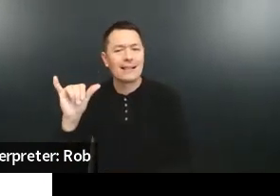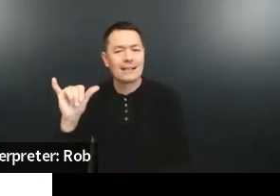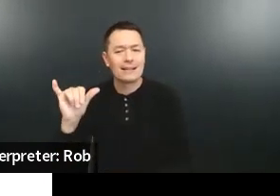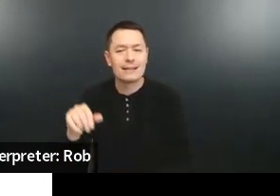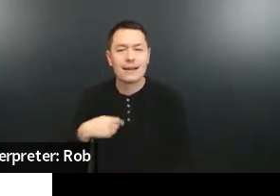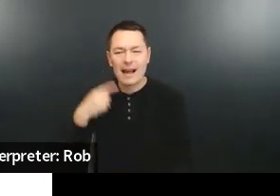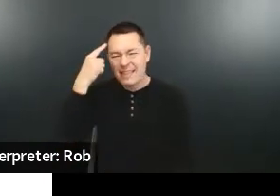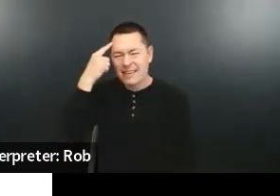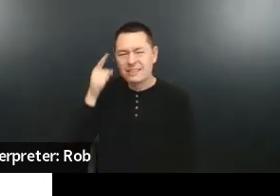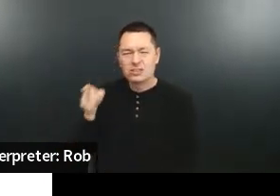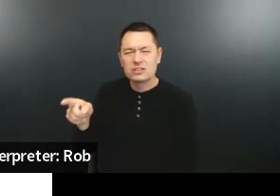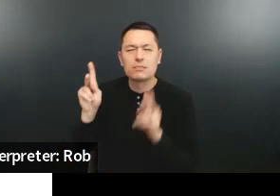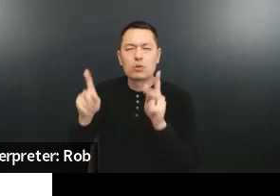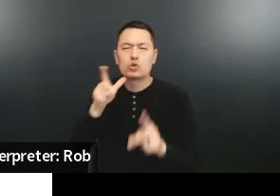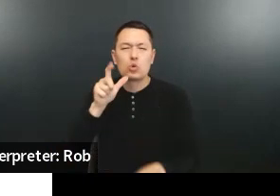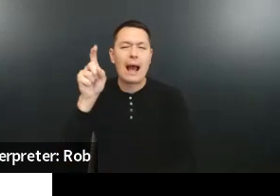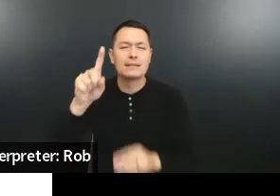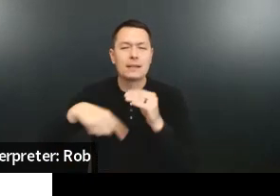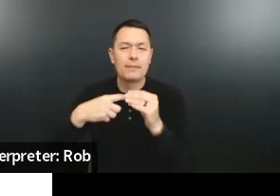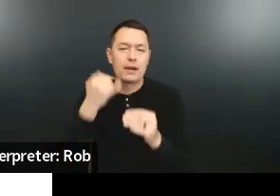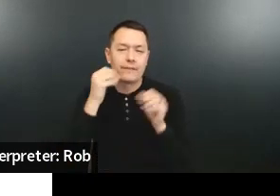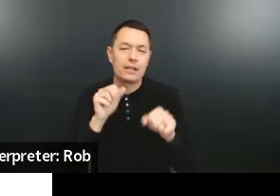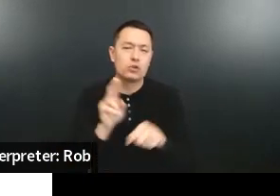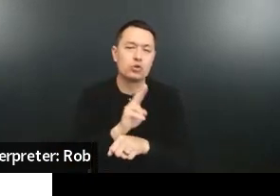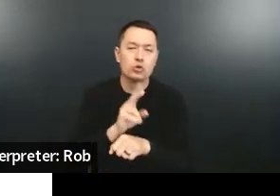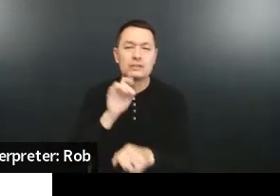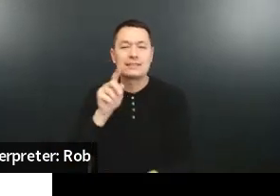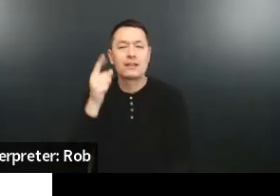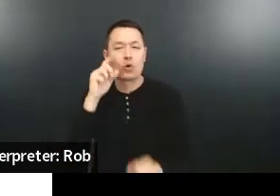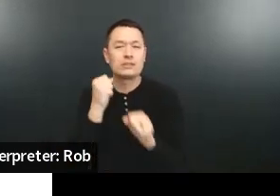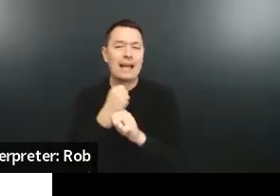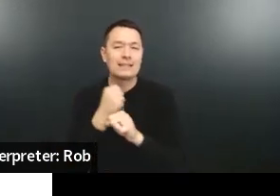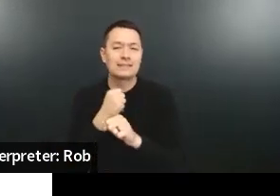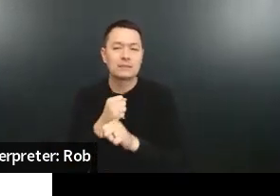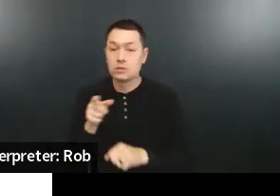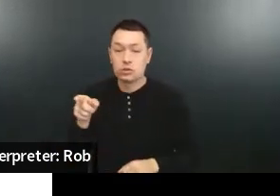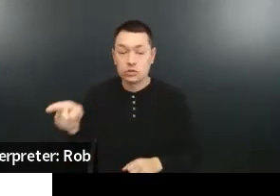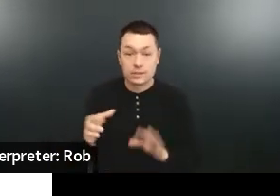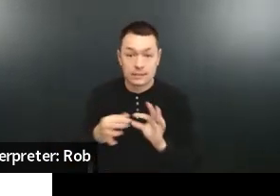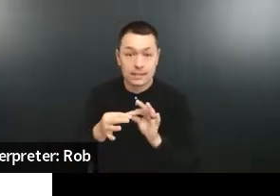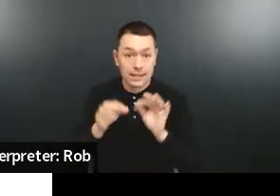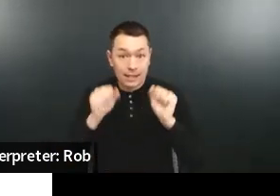she's the person who asked about whether we can use the data for stats and she's asking, can we see the sample size for the graphs?